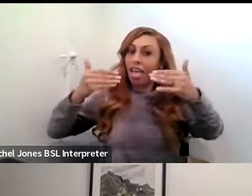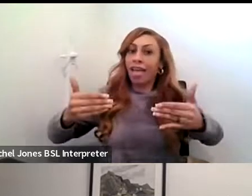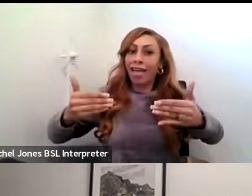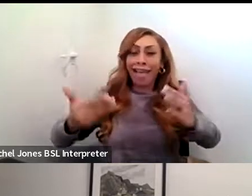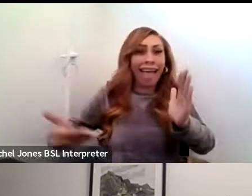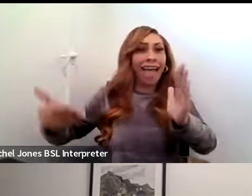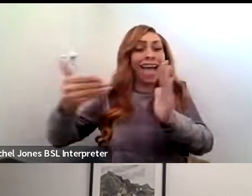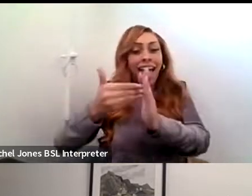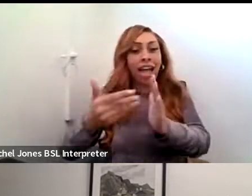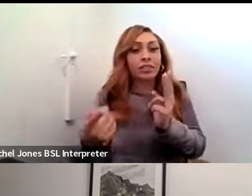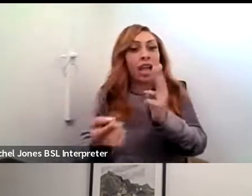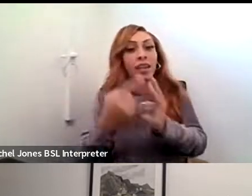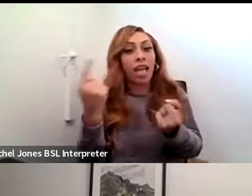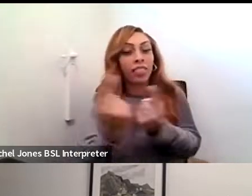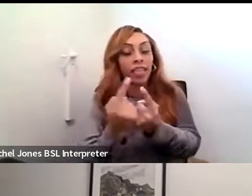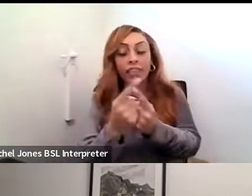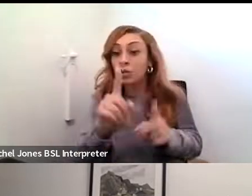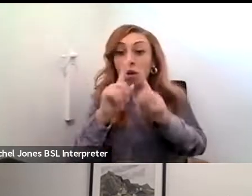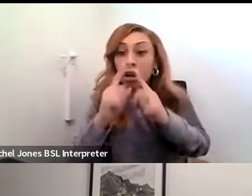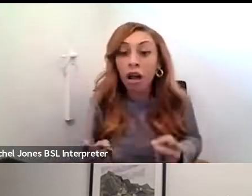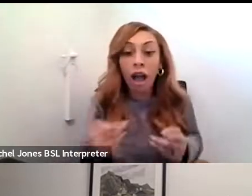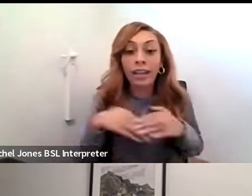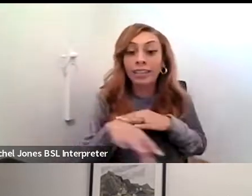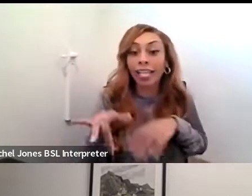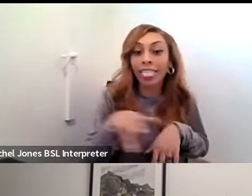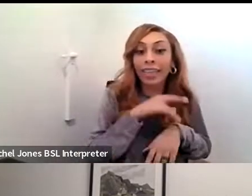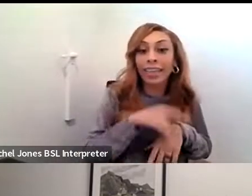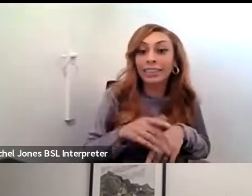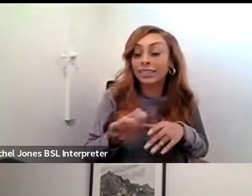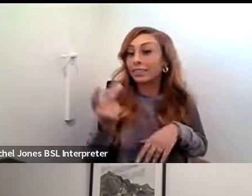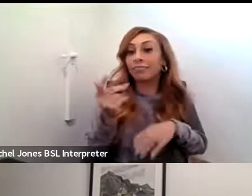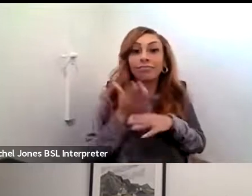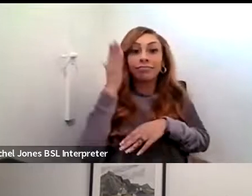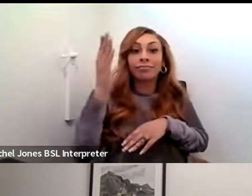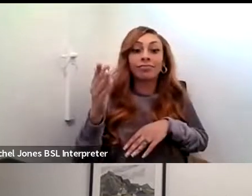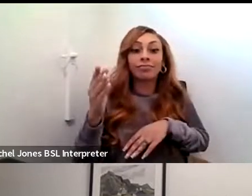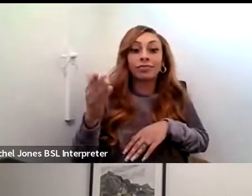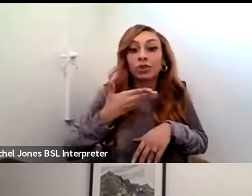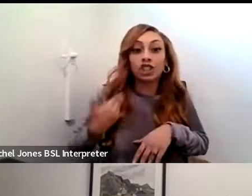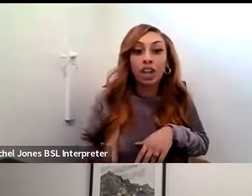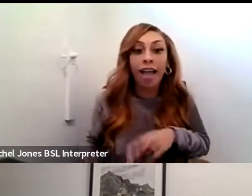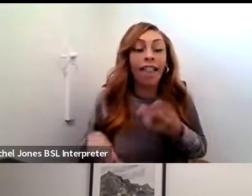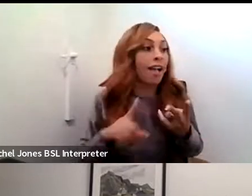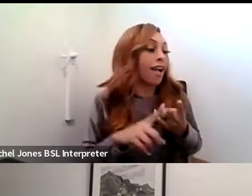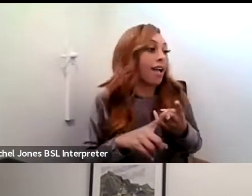that you can't do in the theatre, like suddenly go to China, and have a look around,